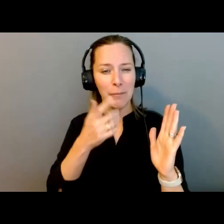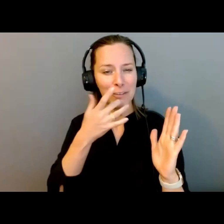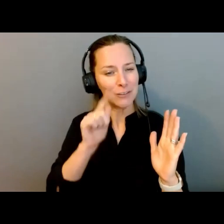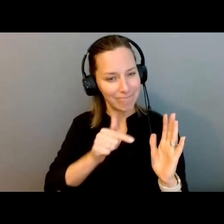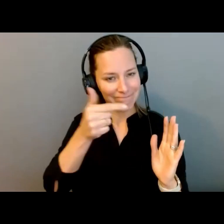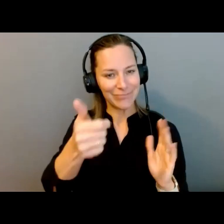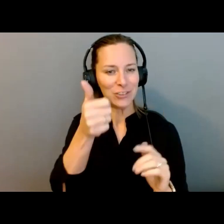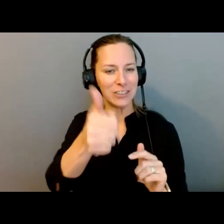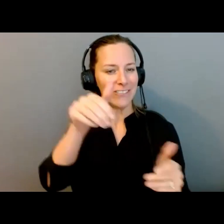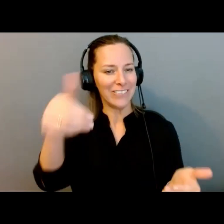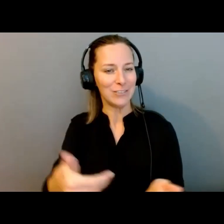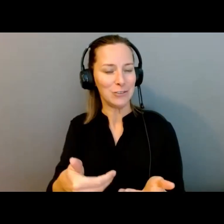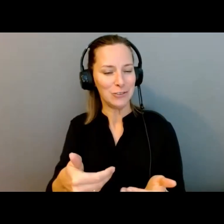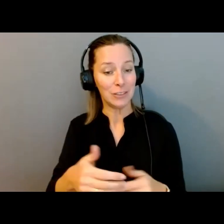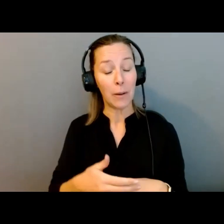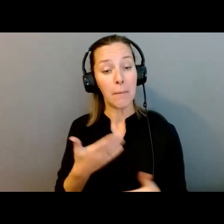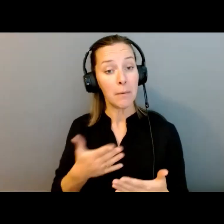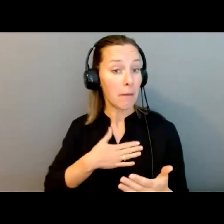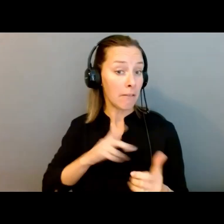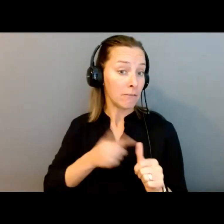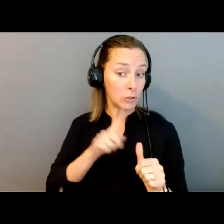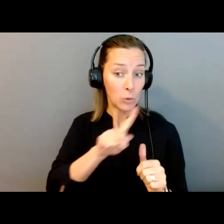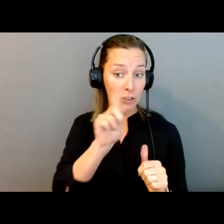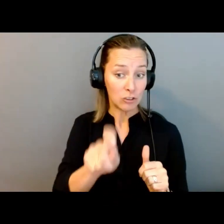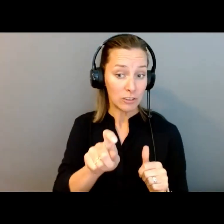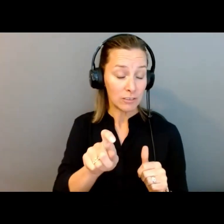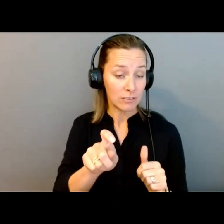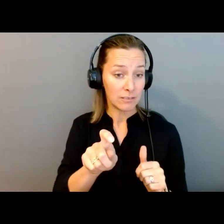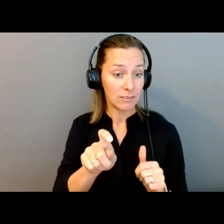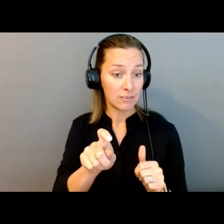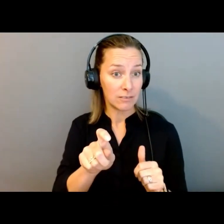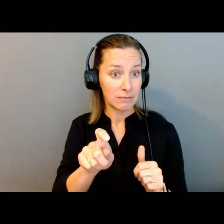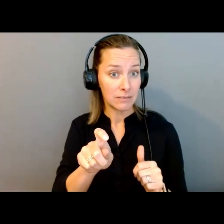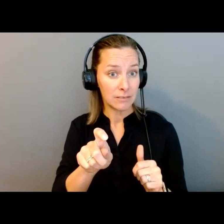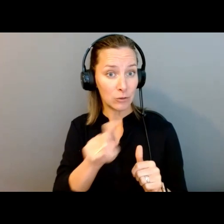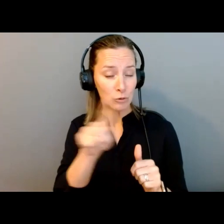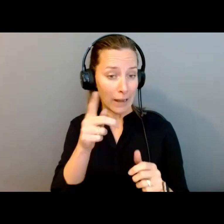So maybe my first question to you, and feel free to decide who wants to go first. We'll